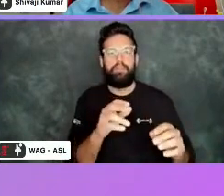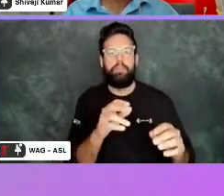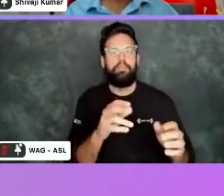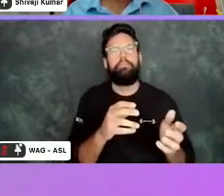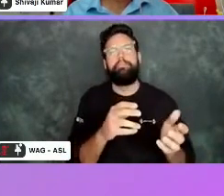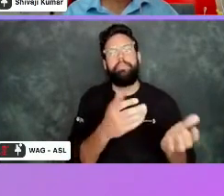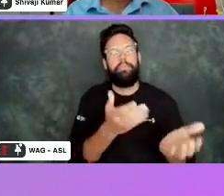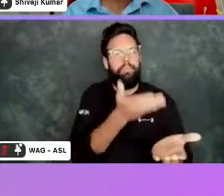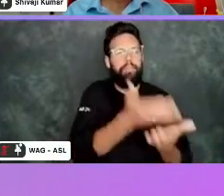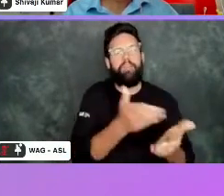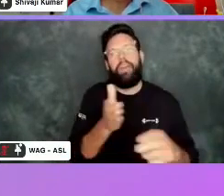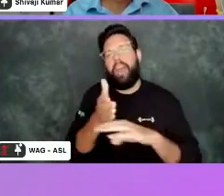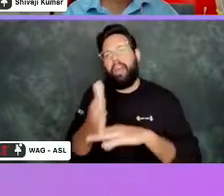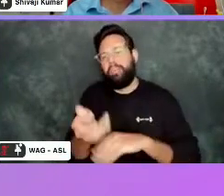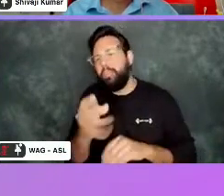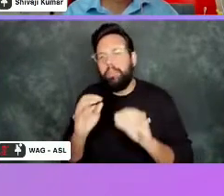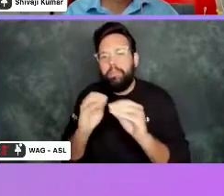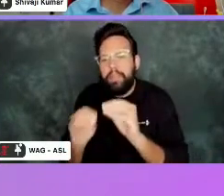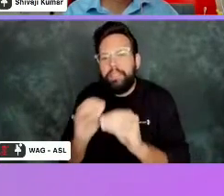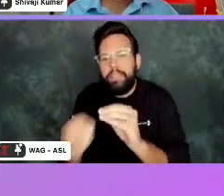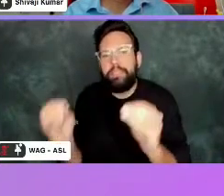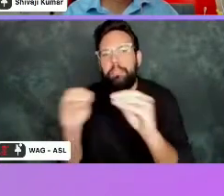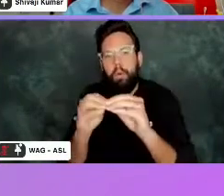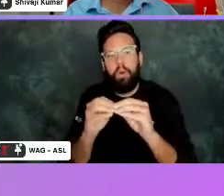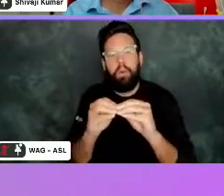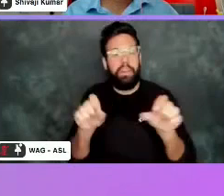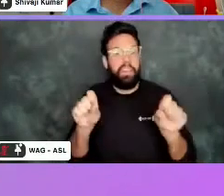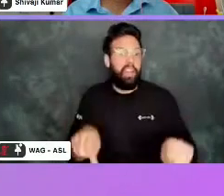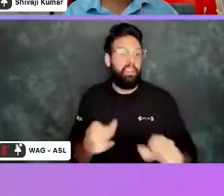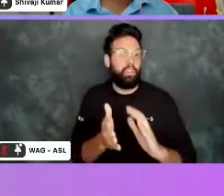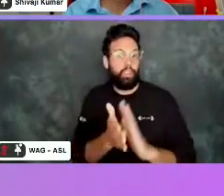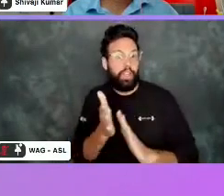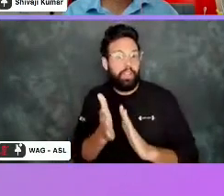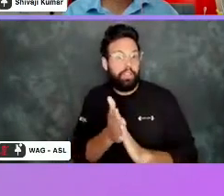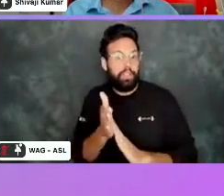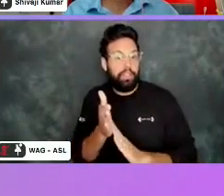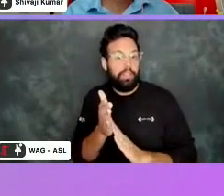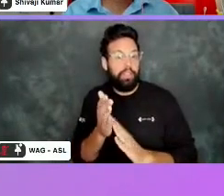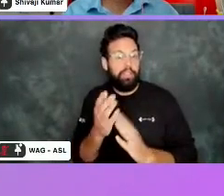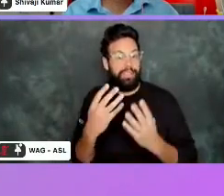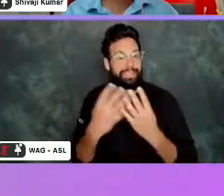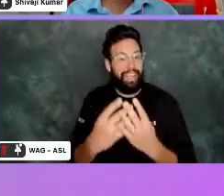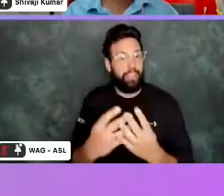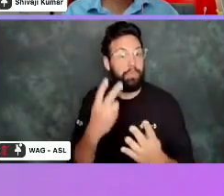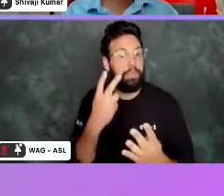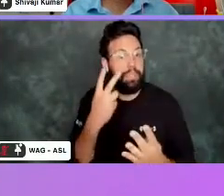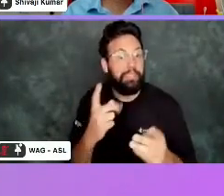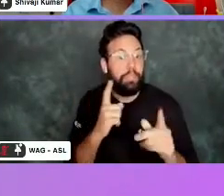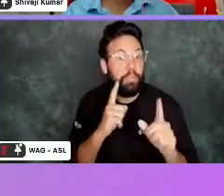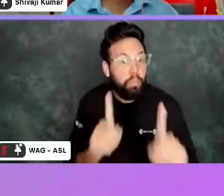we can rerun the scan right now to see if that worked. Hopefully it did, and sure enough,